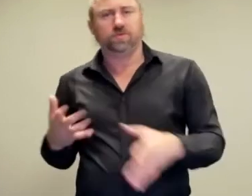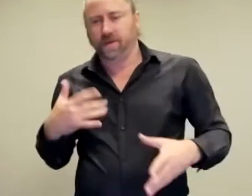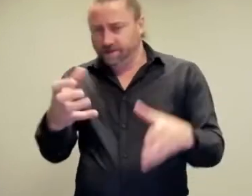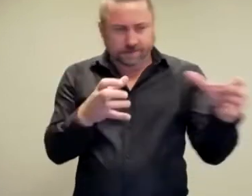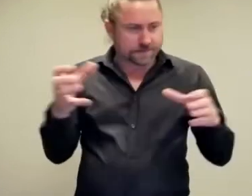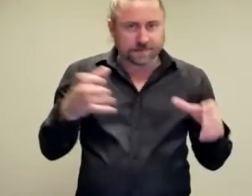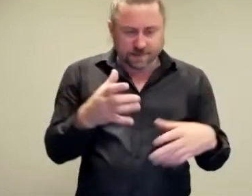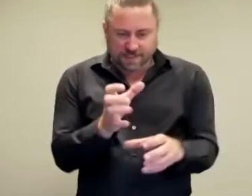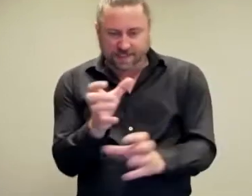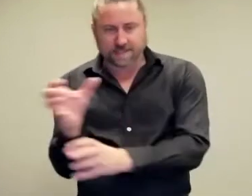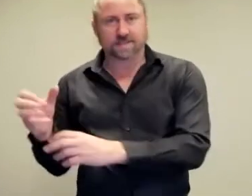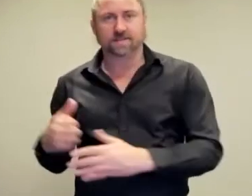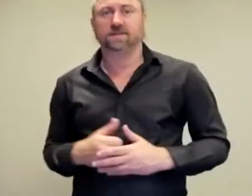So these are all the birds I’ve made to date.